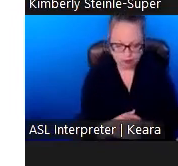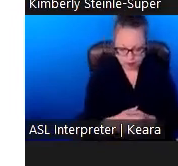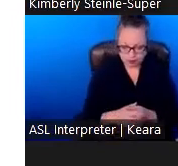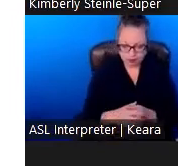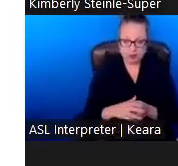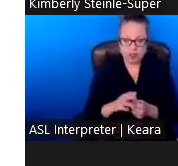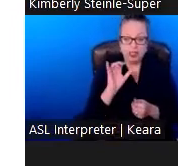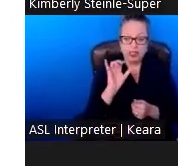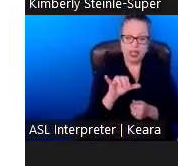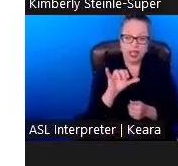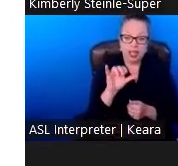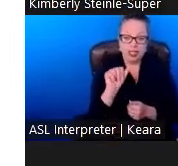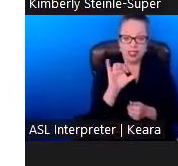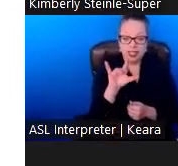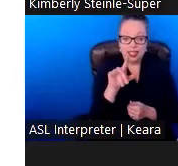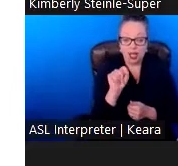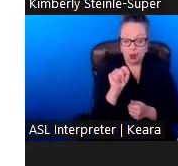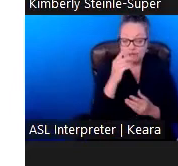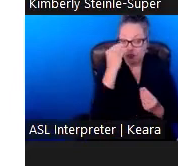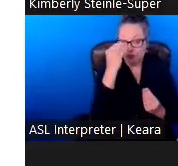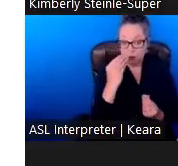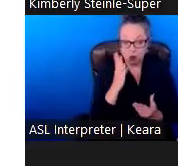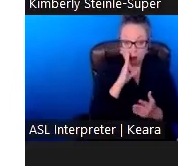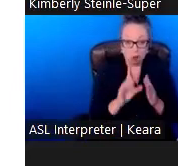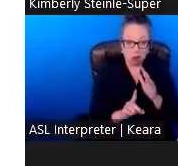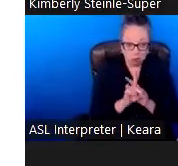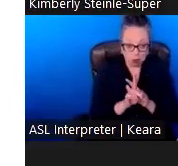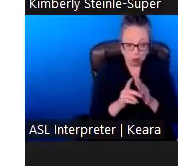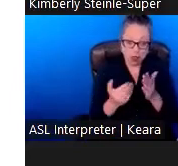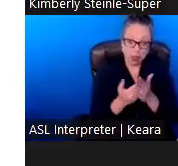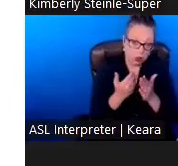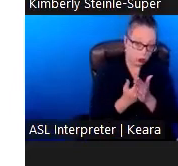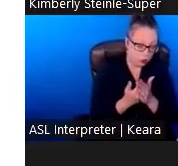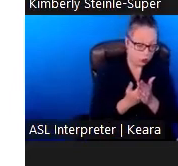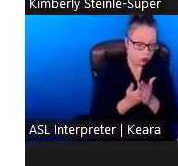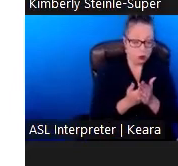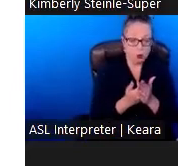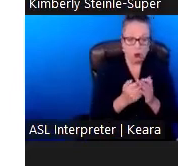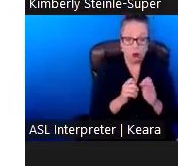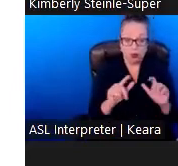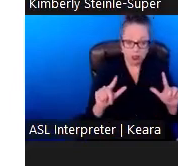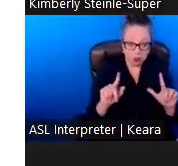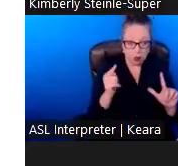account profile should pop up as a new tab or window which can be closed as soon as you